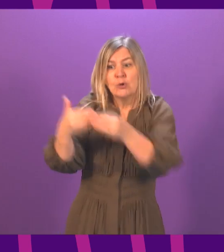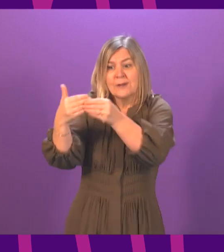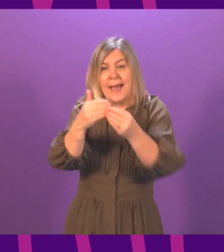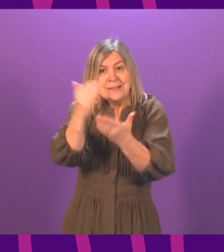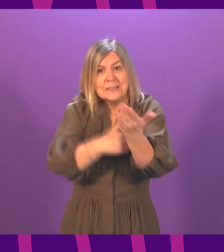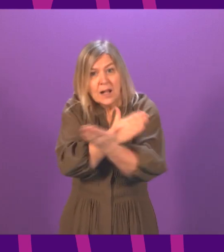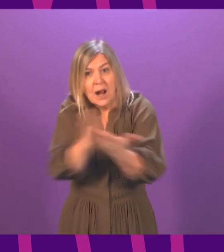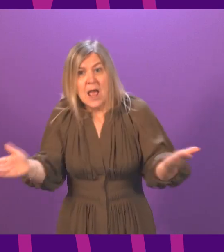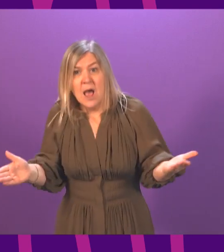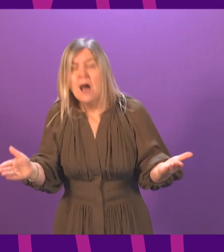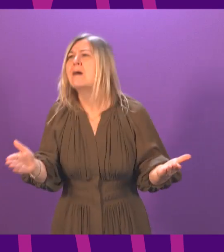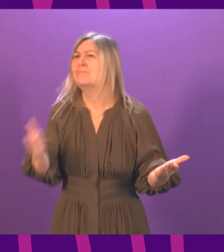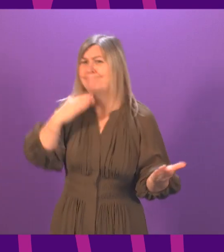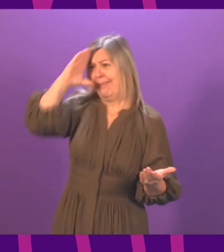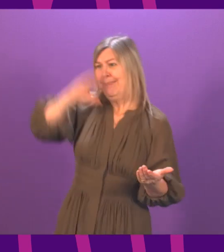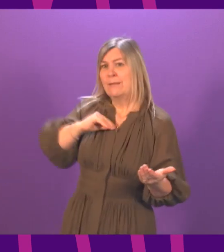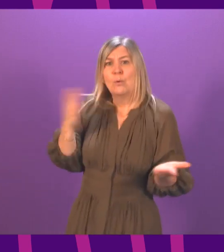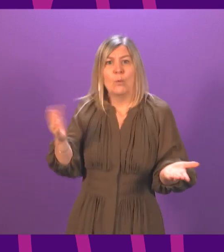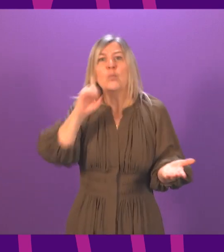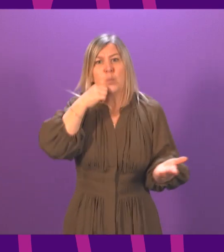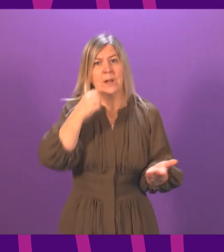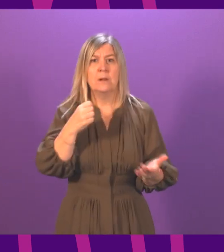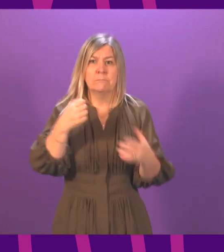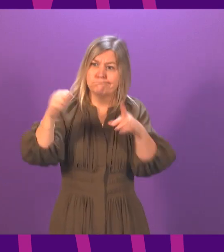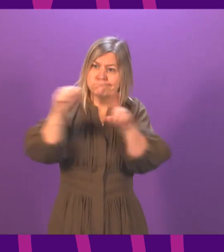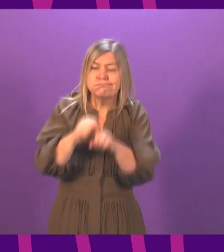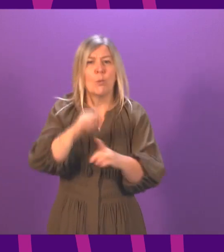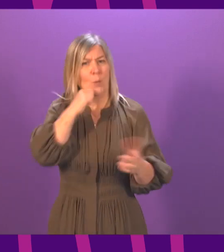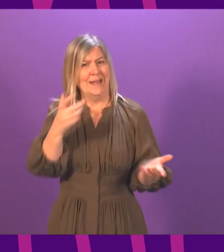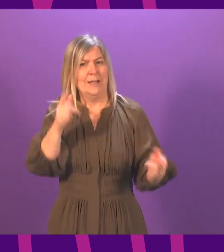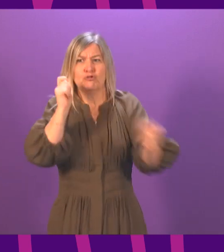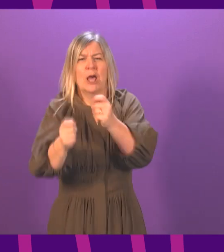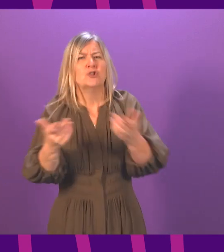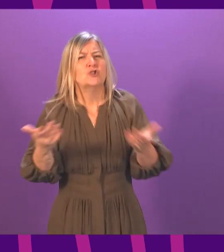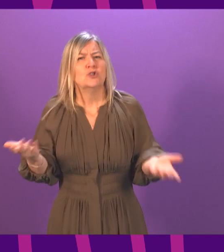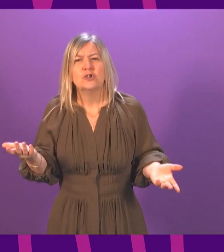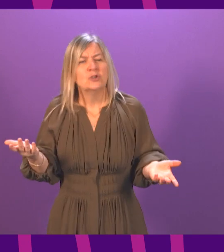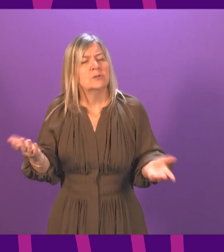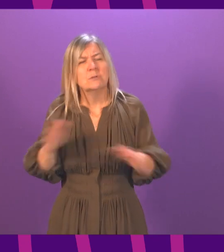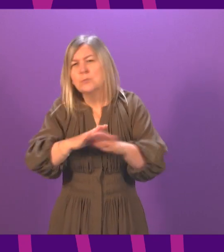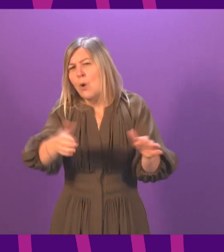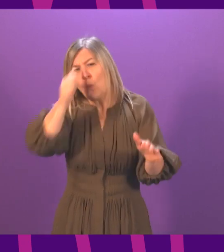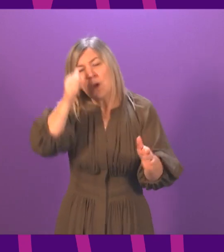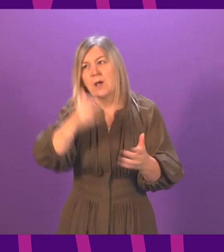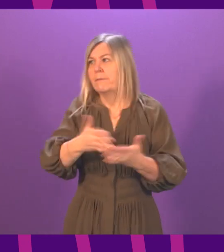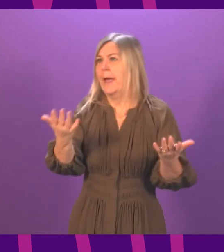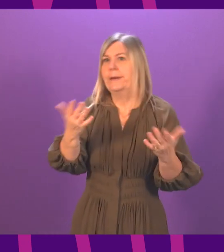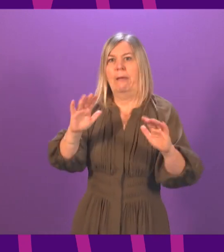if that is the case, seek to rectify the issue. I am not aware of there being any lack of clarity in